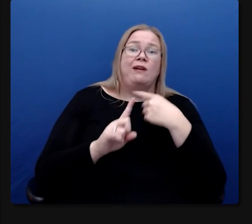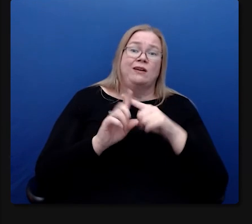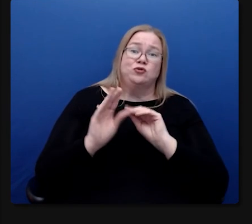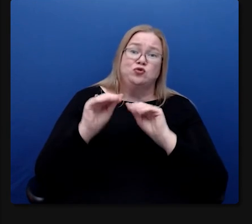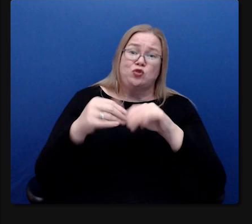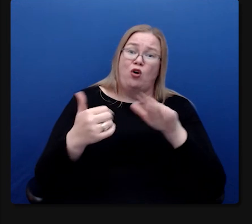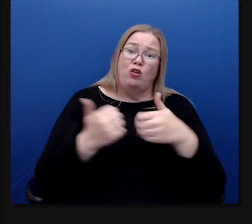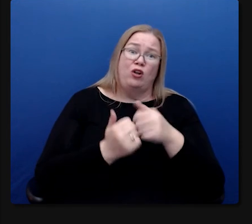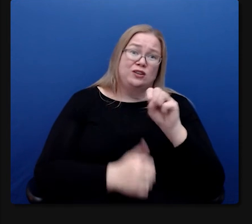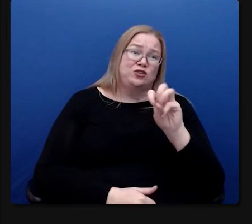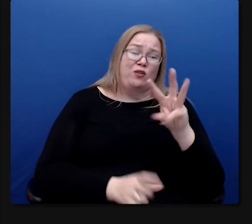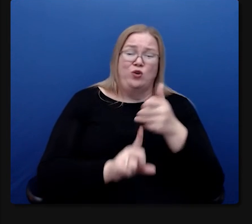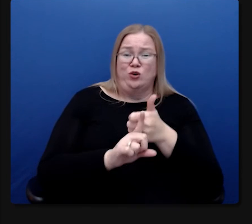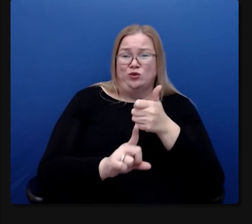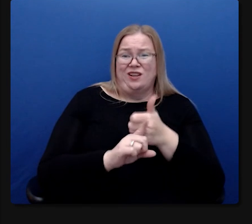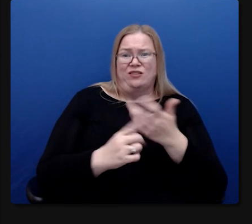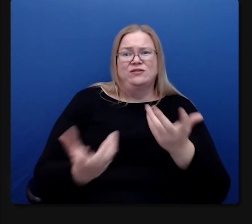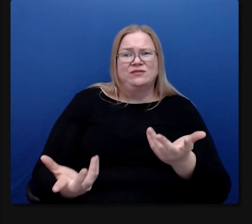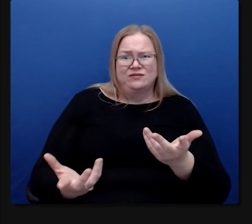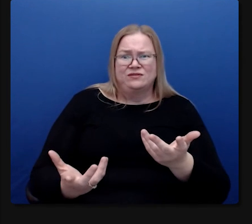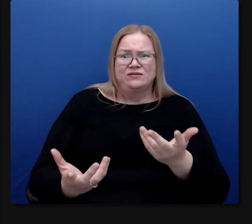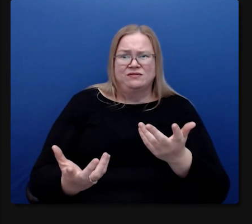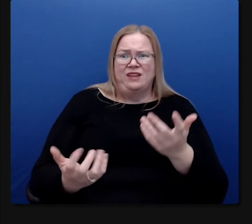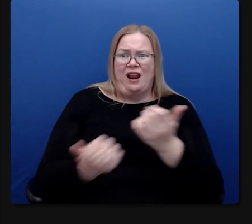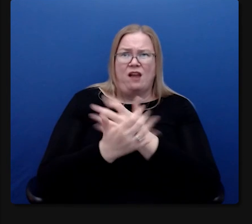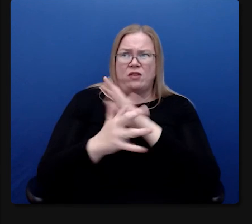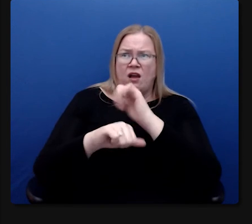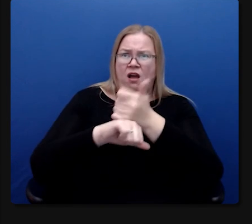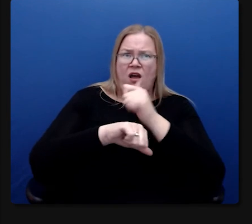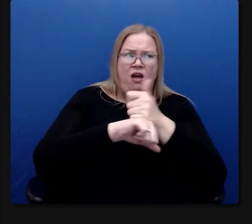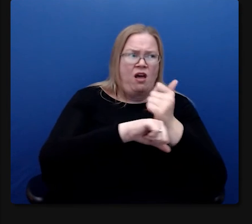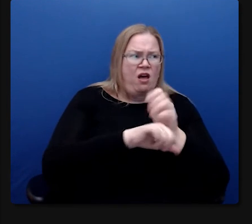and install all the software manually and get everything configured.